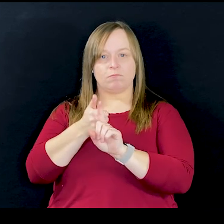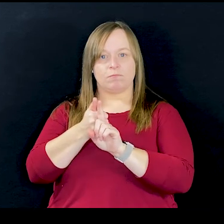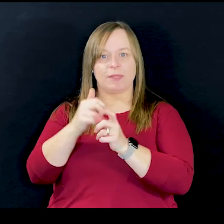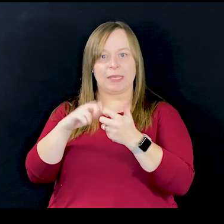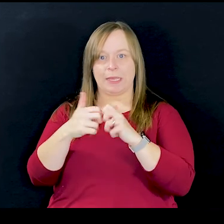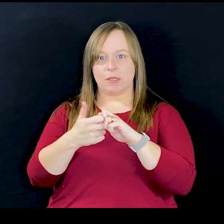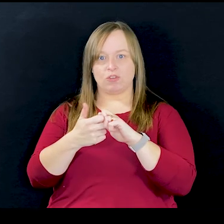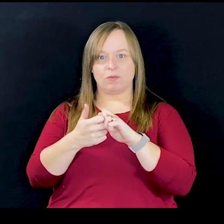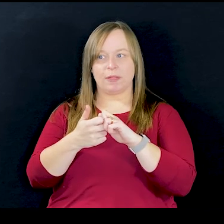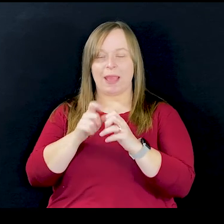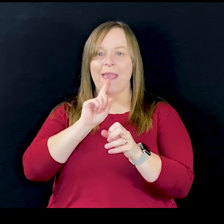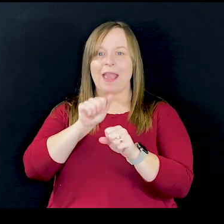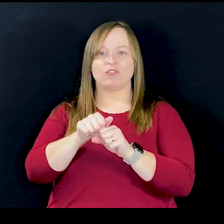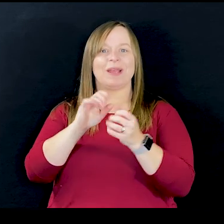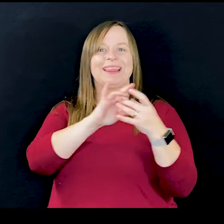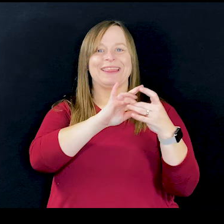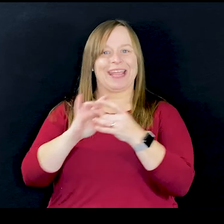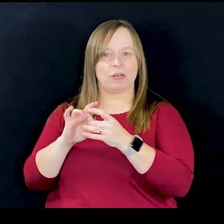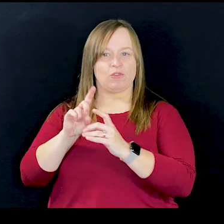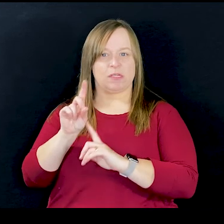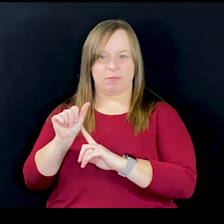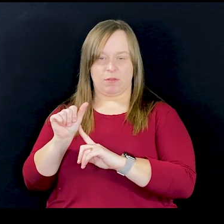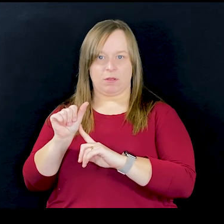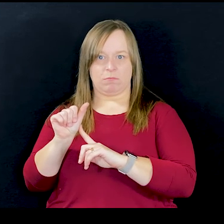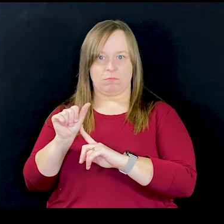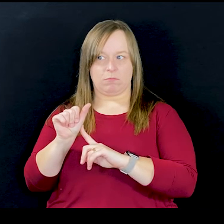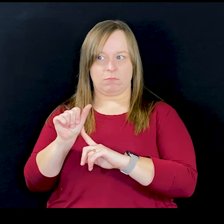and that the issue is actually related to the disability.